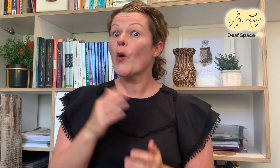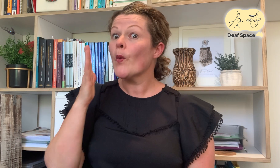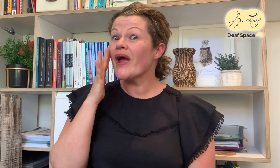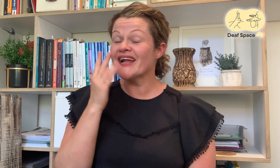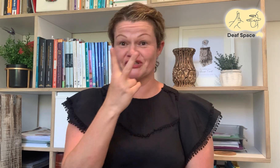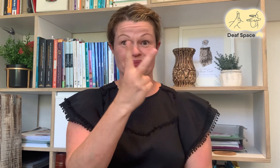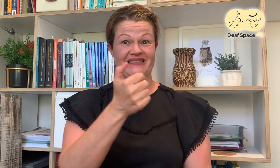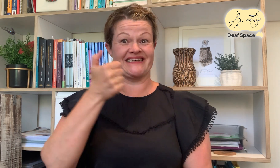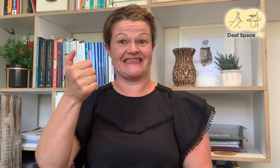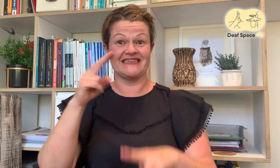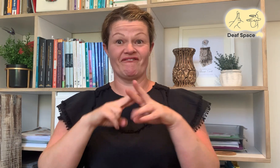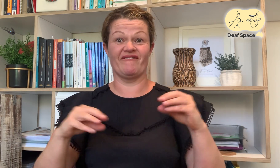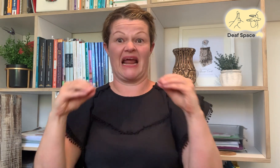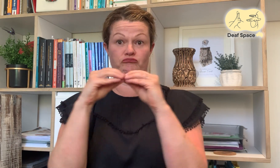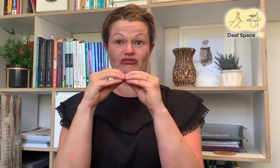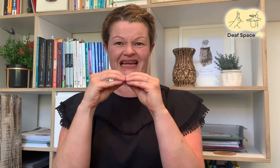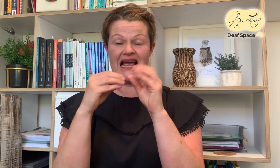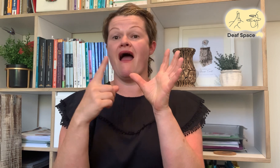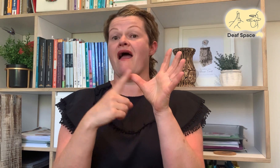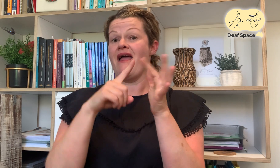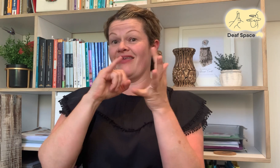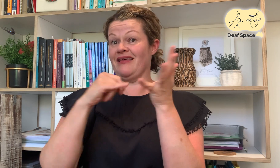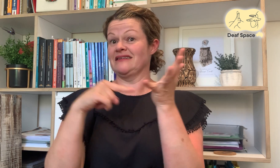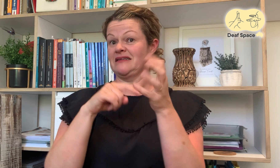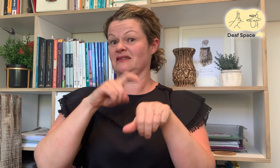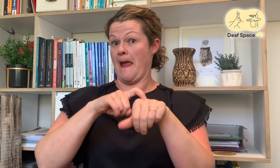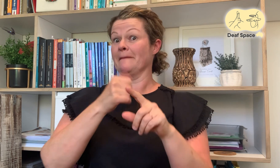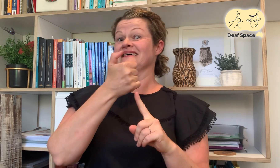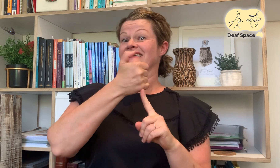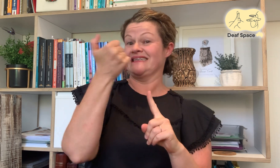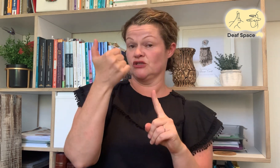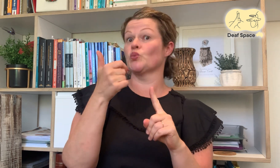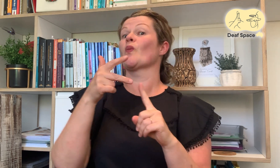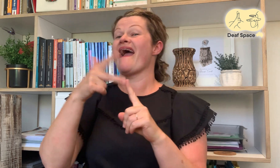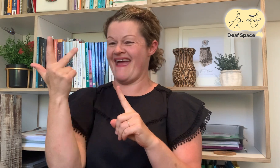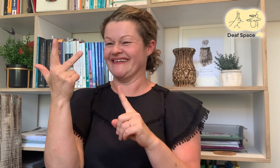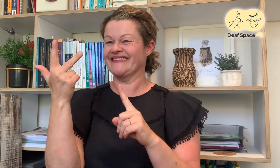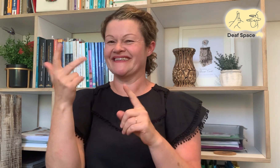This is happening on the 26th of February, Australian Eastern Standard Time, from 6 to 8pm.